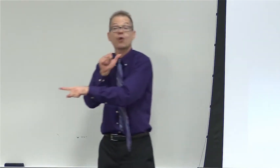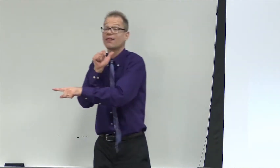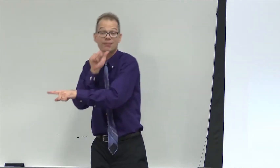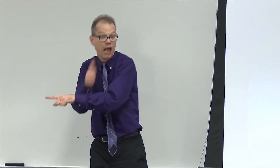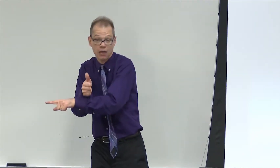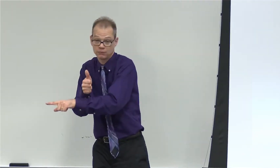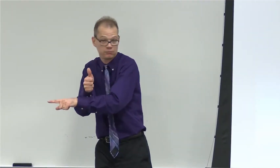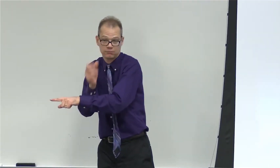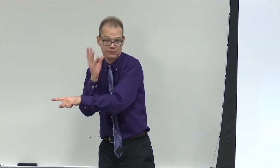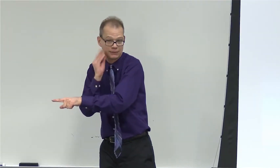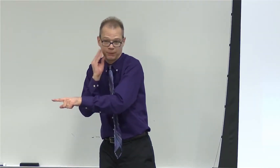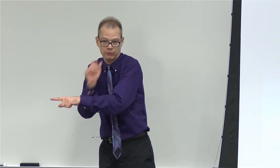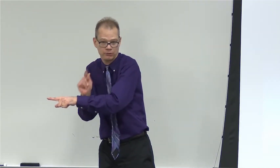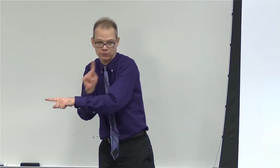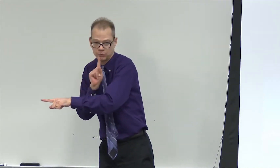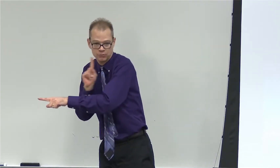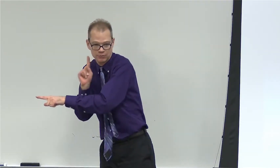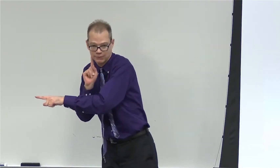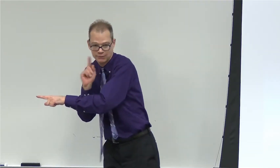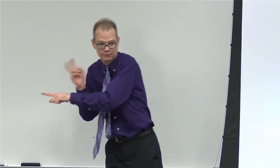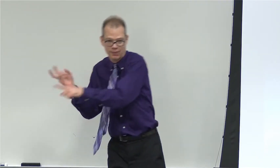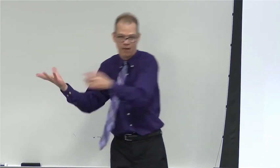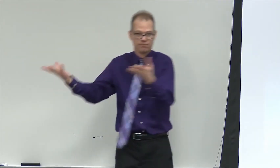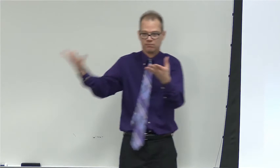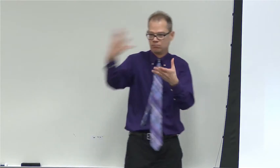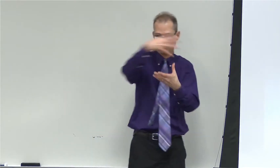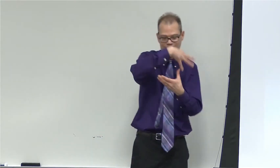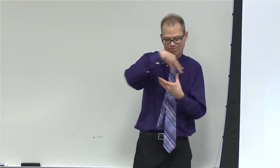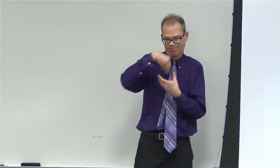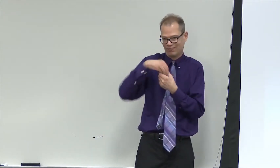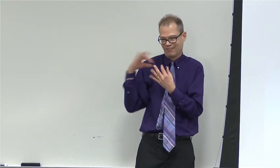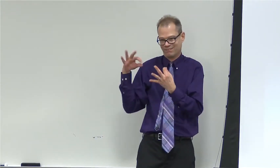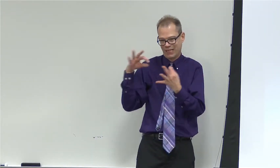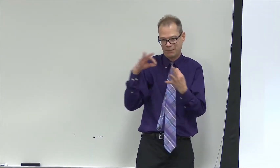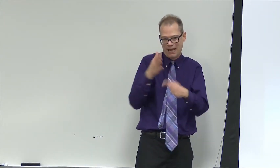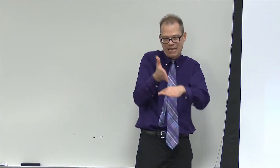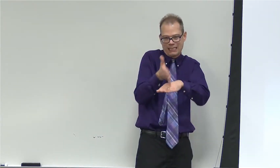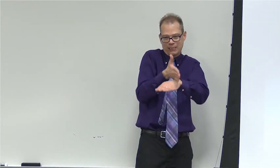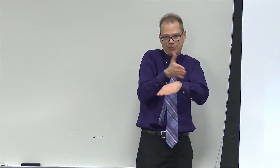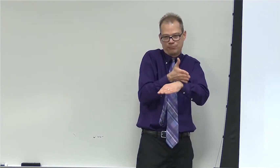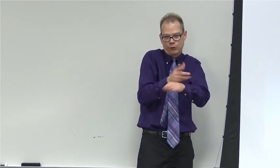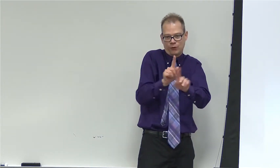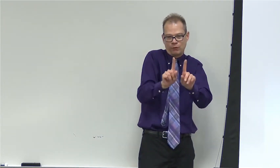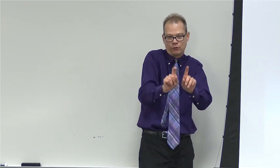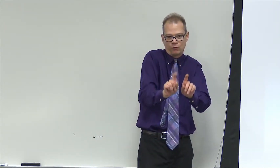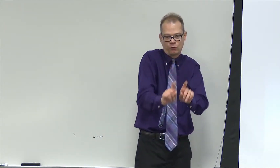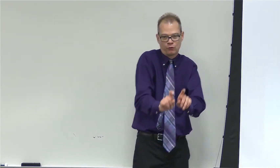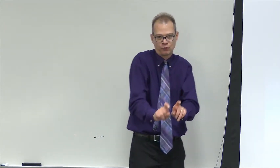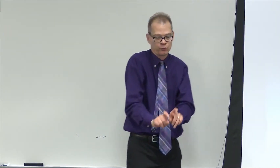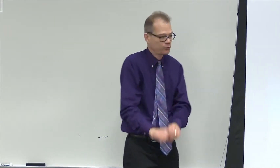people who had not had any interaction with the deaf community-- gathering all of this feedback,